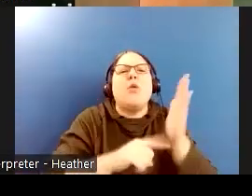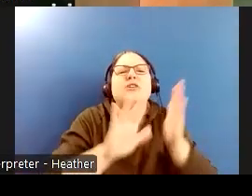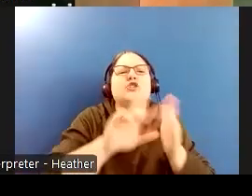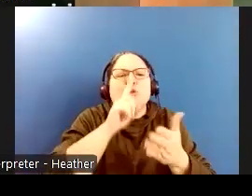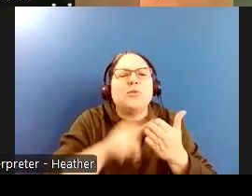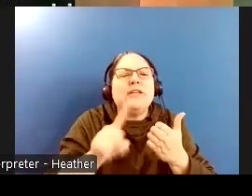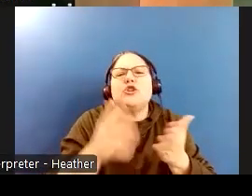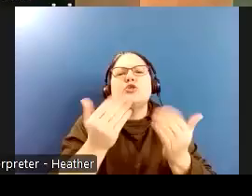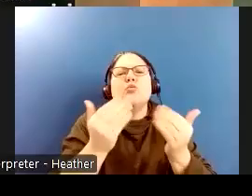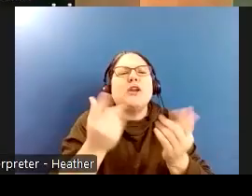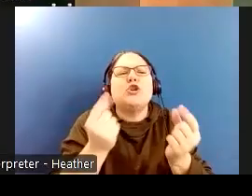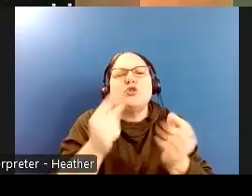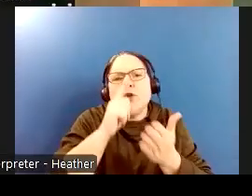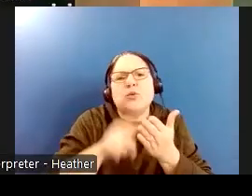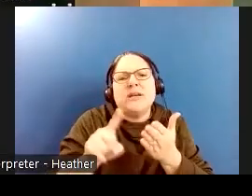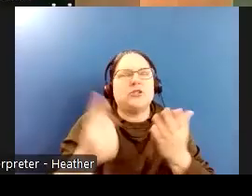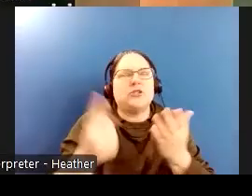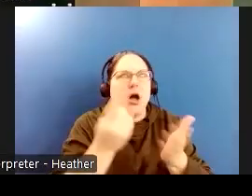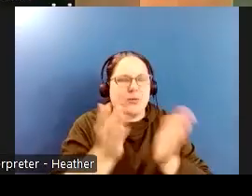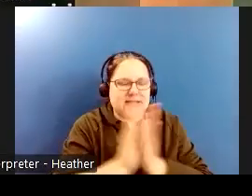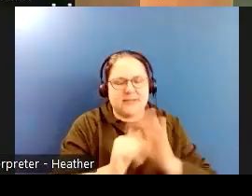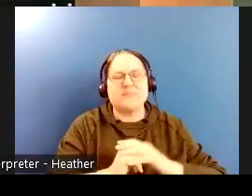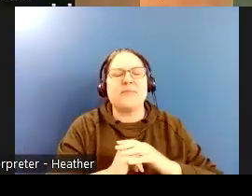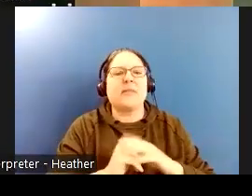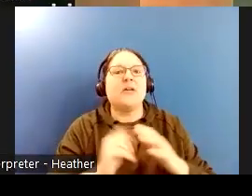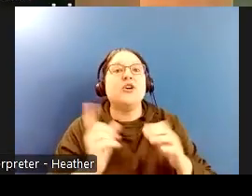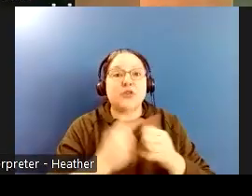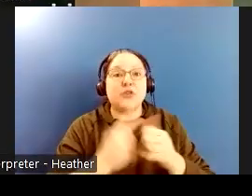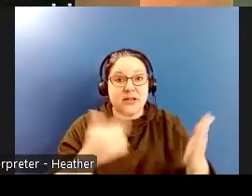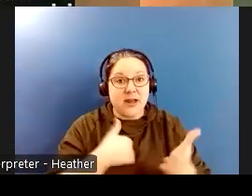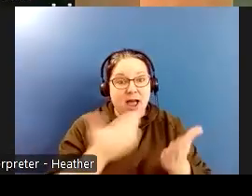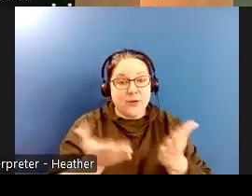want to do? Well, the first question I had was, you know, the program director said, we have kind